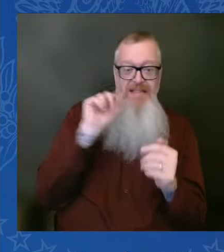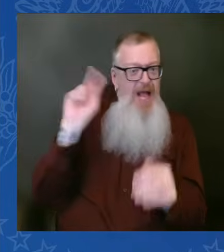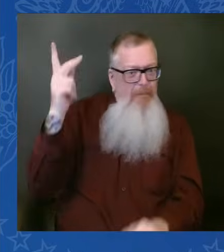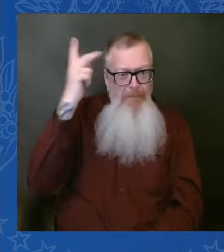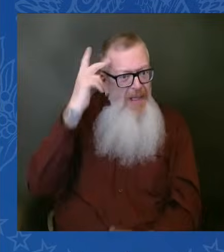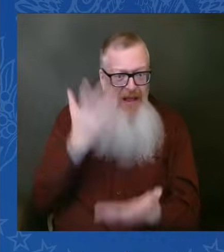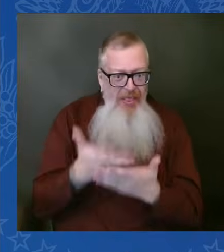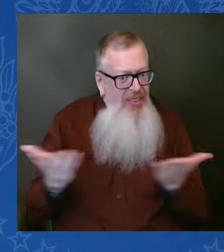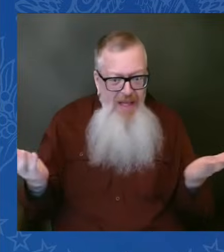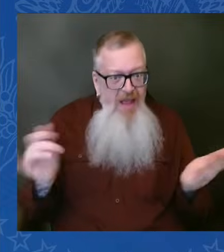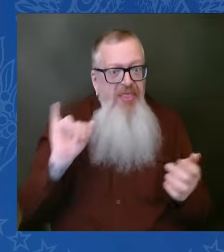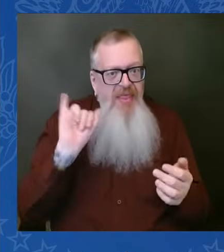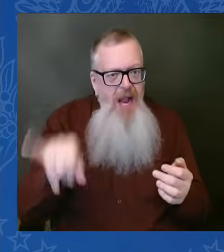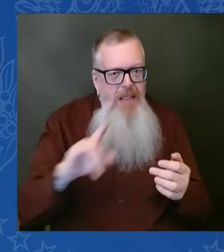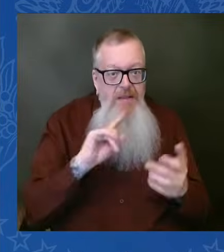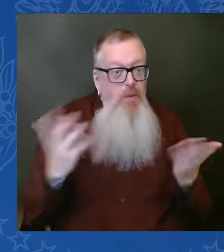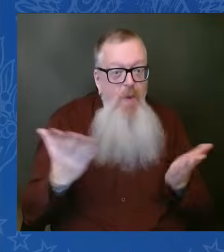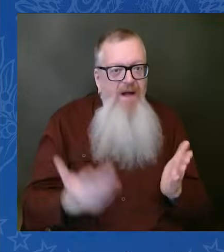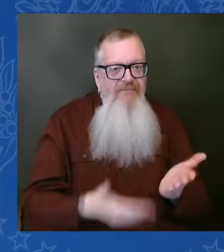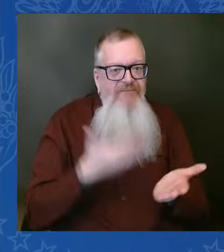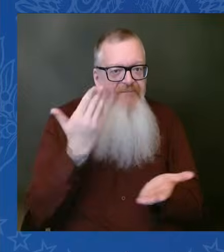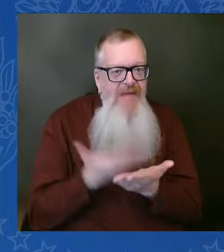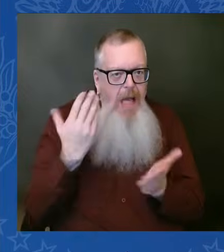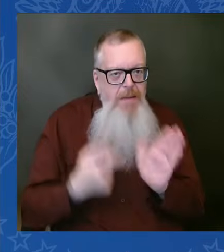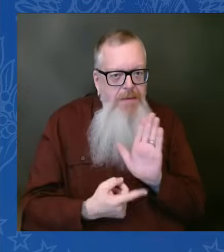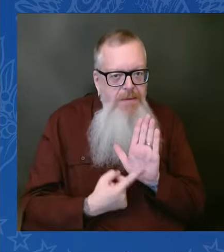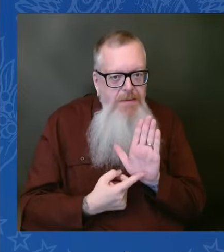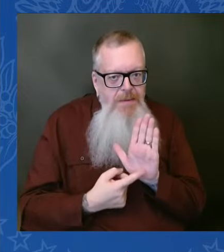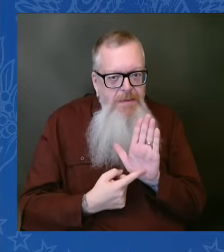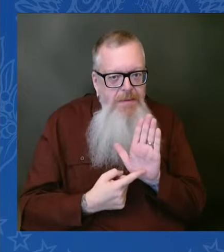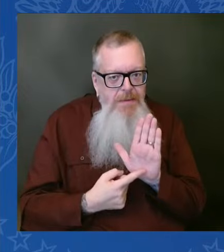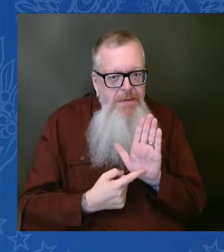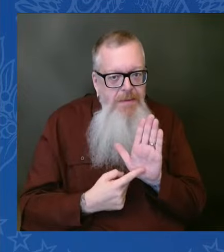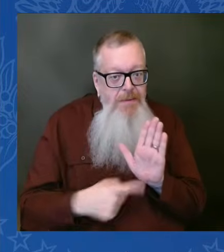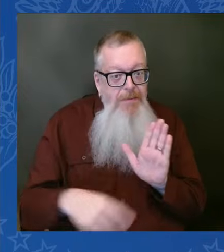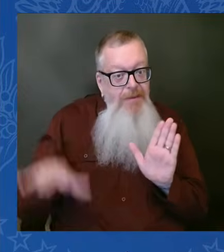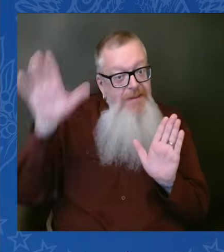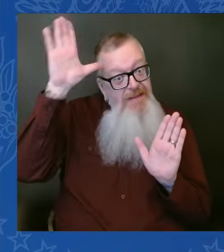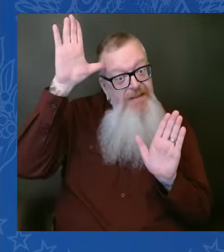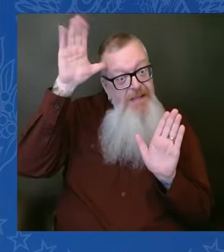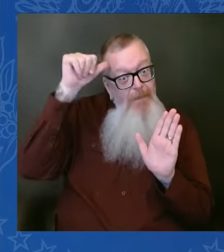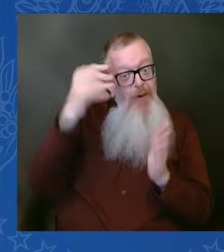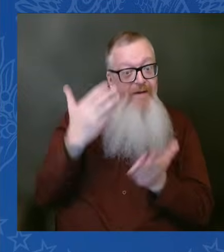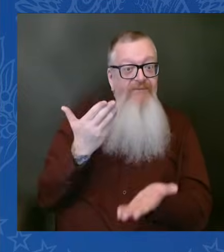As President Reagan called them, “stubborn facts.” And one more fact I prep- -- as I prepare to leave office: